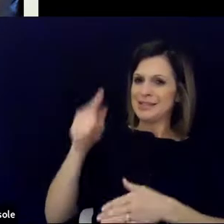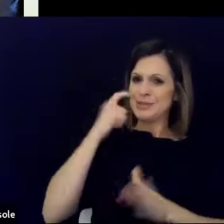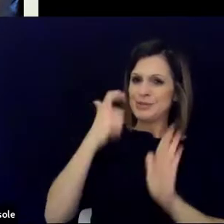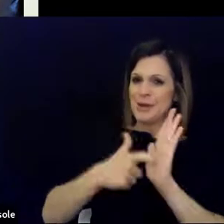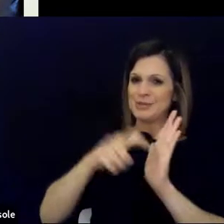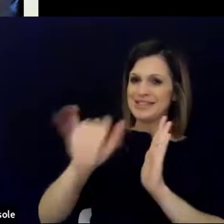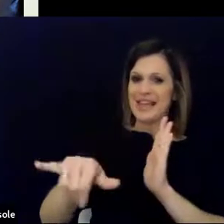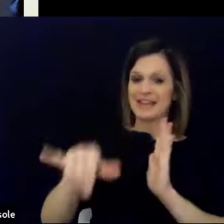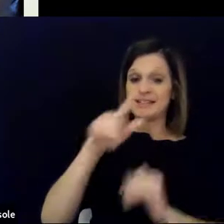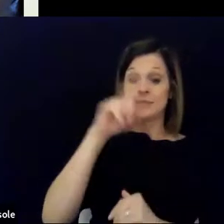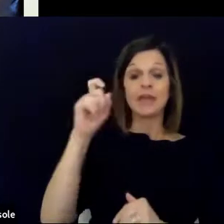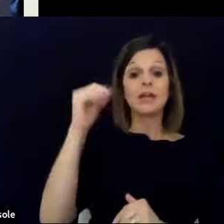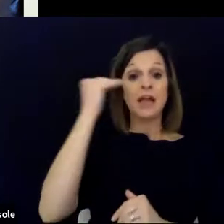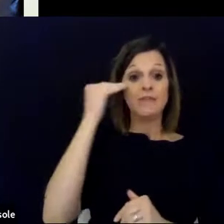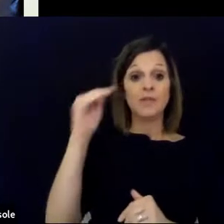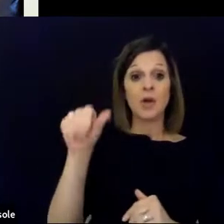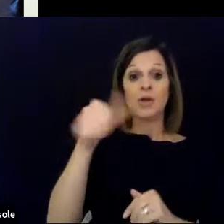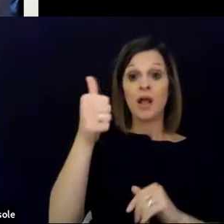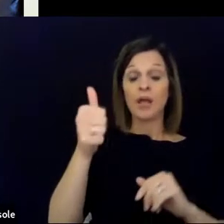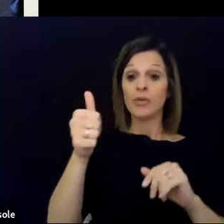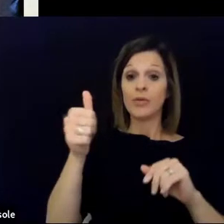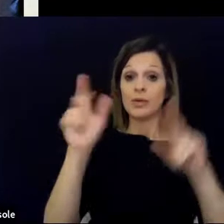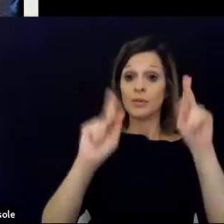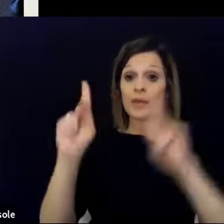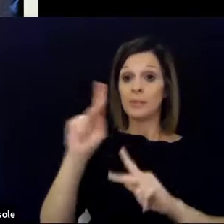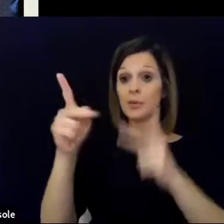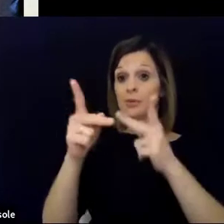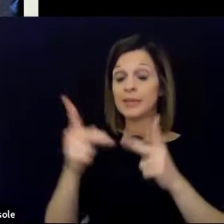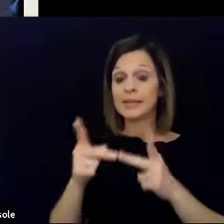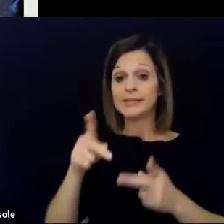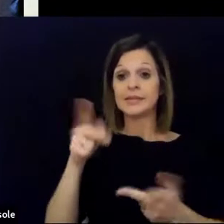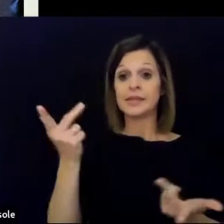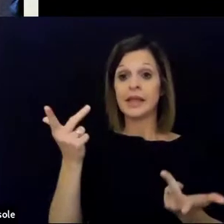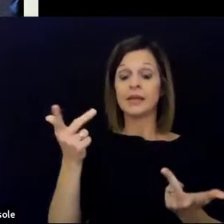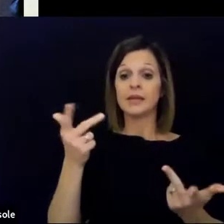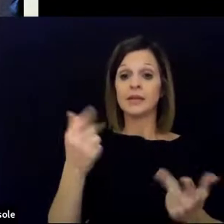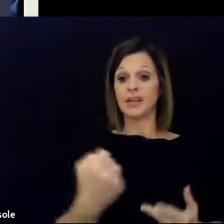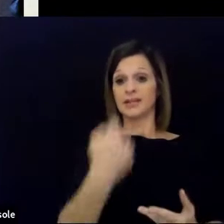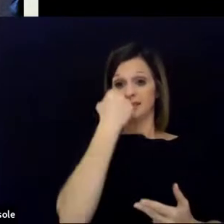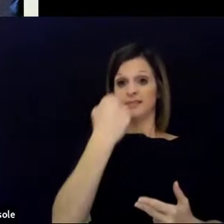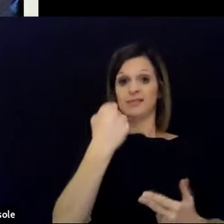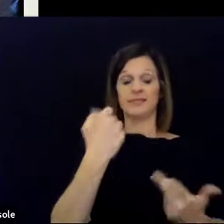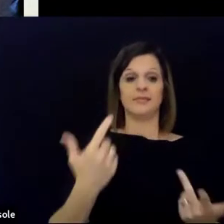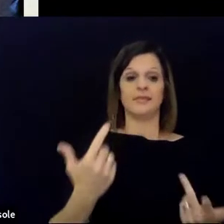'Cause I've known other places that they haven't, you know, they get even against the kid for doing stuff like that.